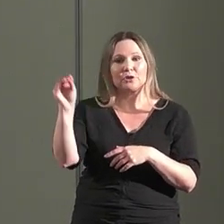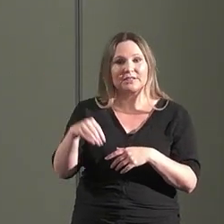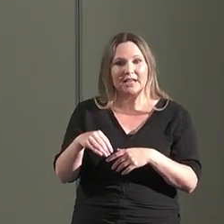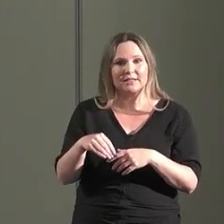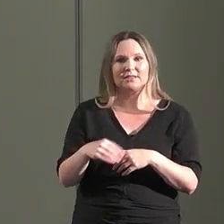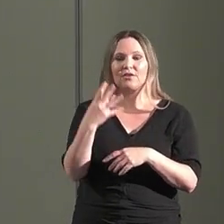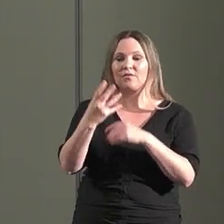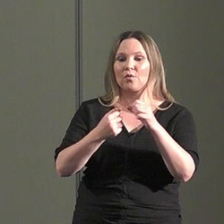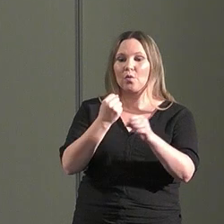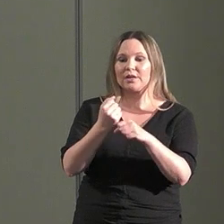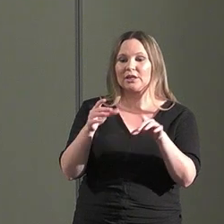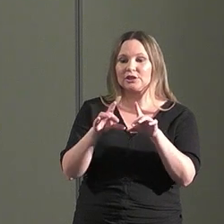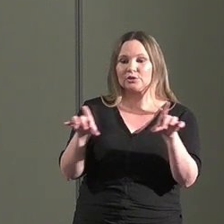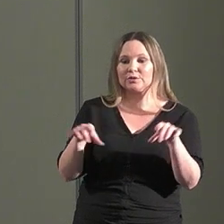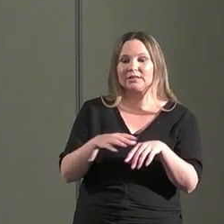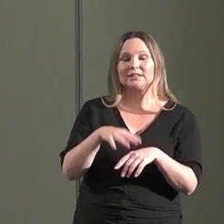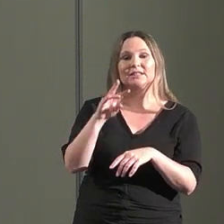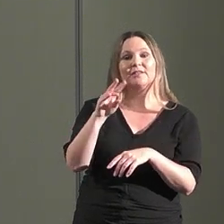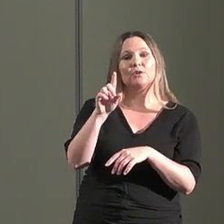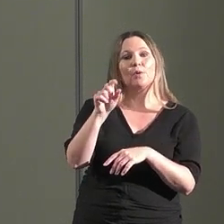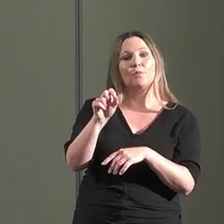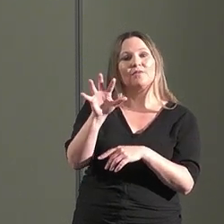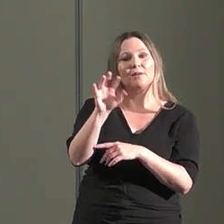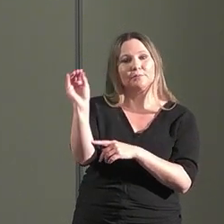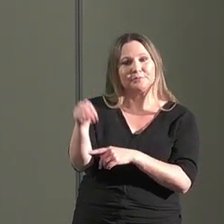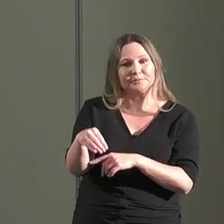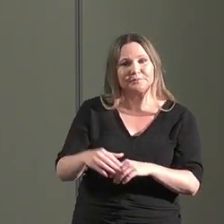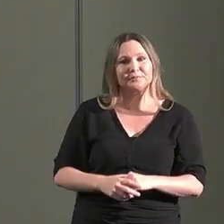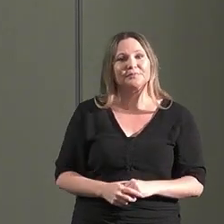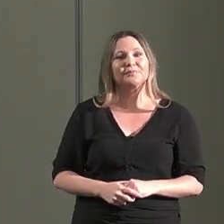Four-year degrees, 71.5%.